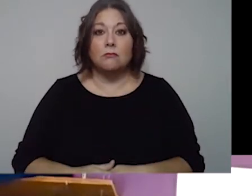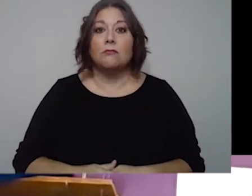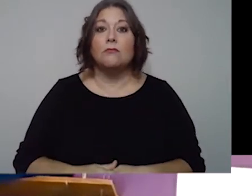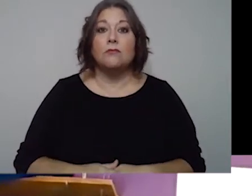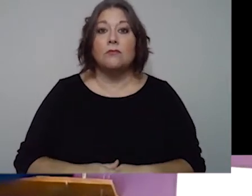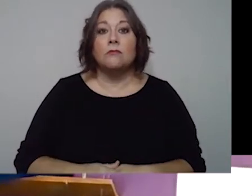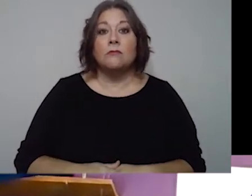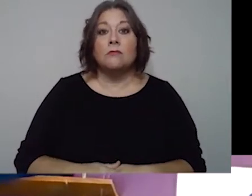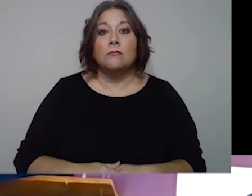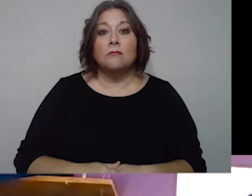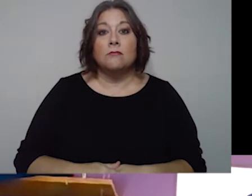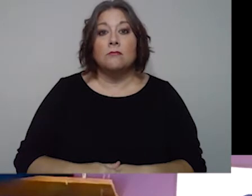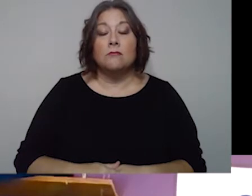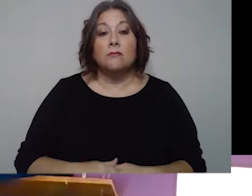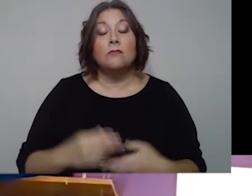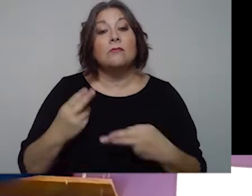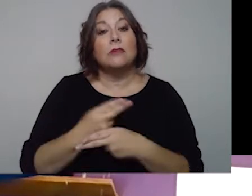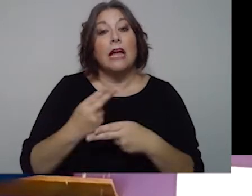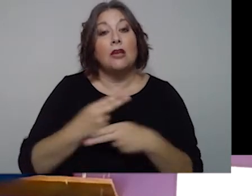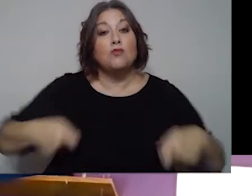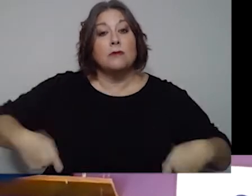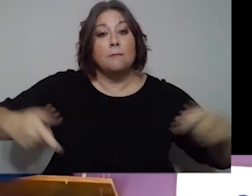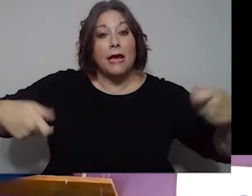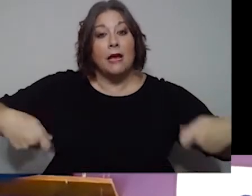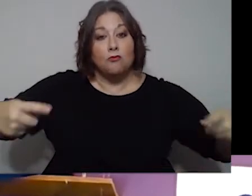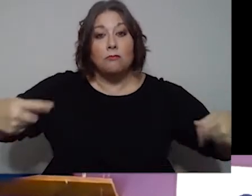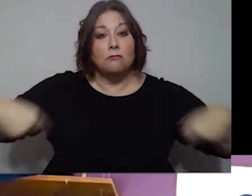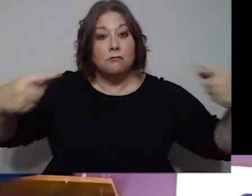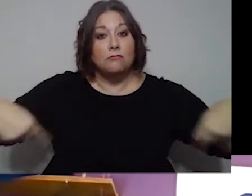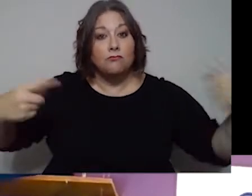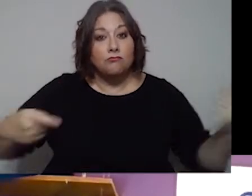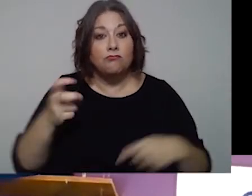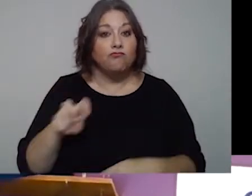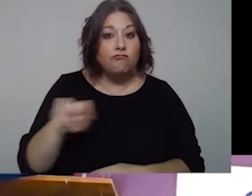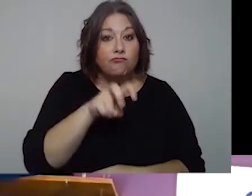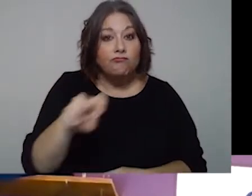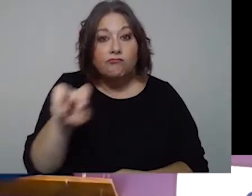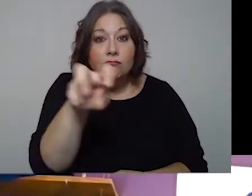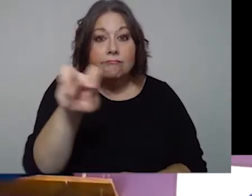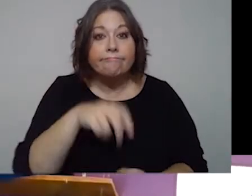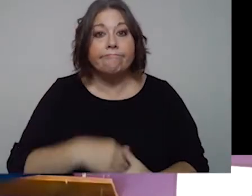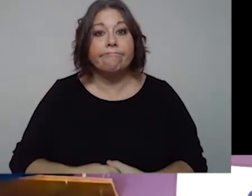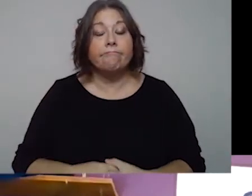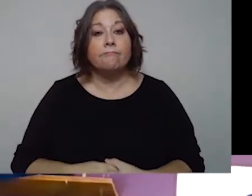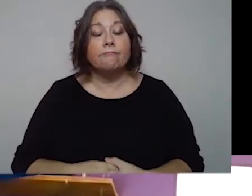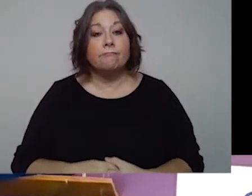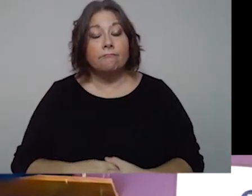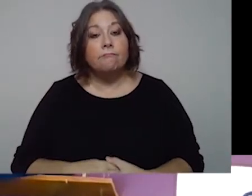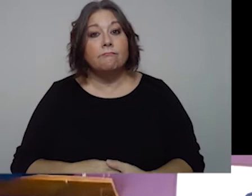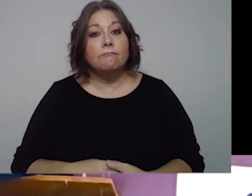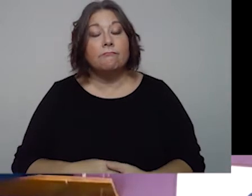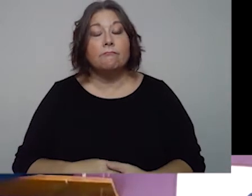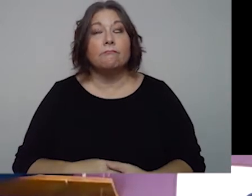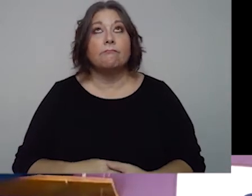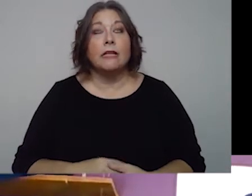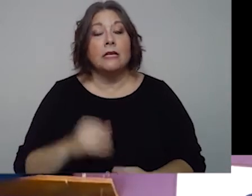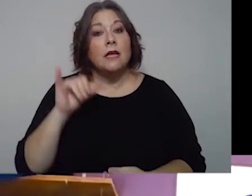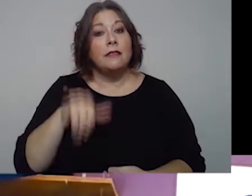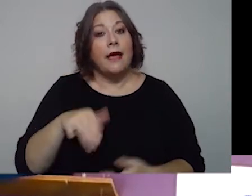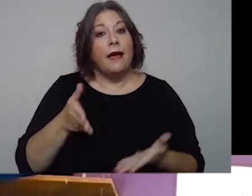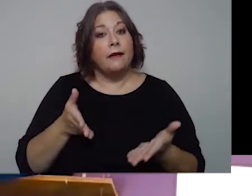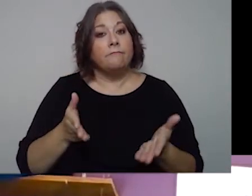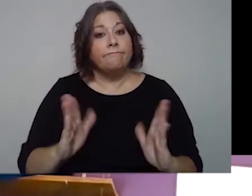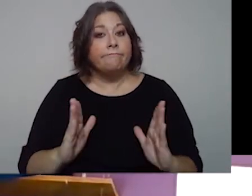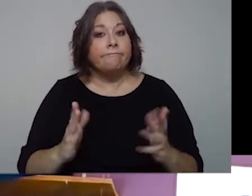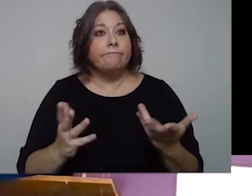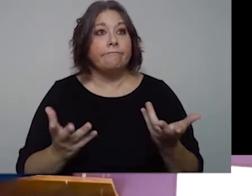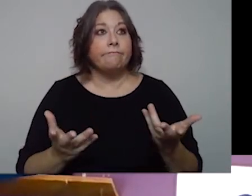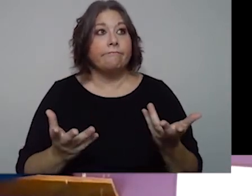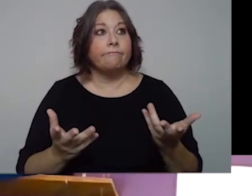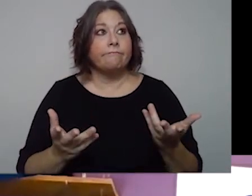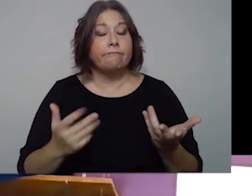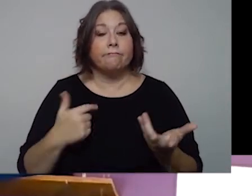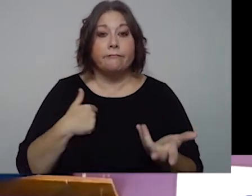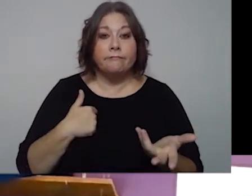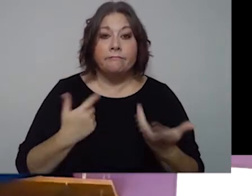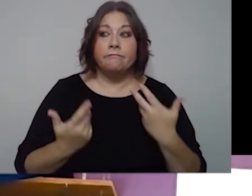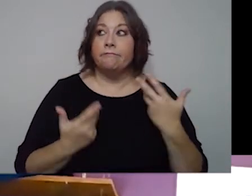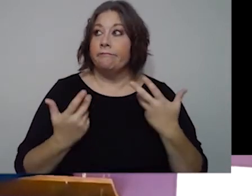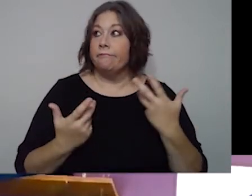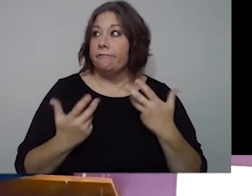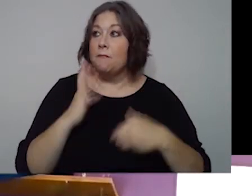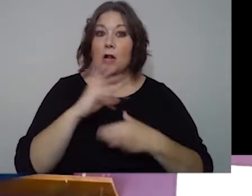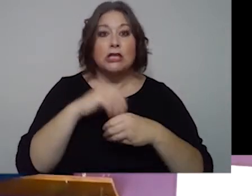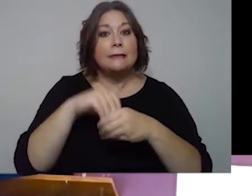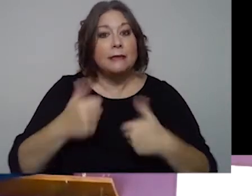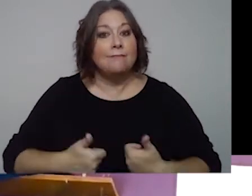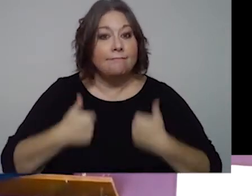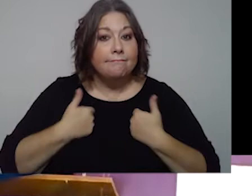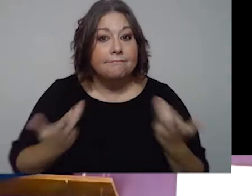Bethany: I use a manual wheelchair to get around and it's what allows me to participate in life; that